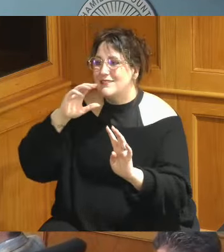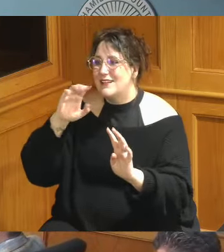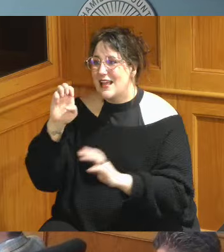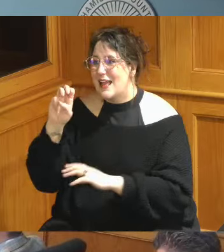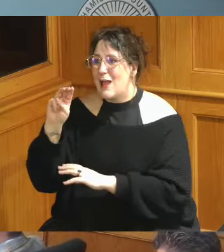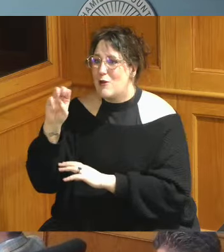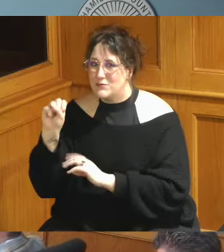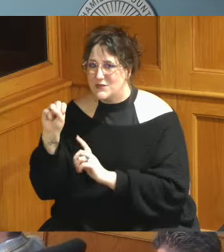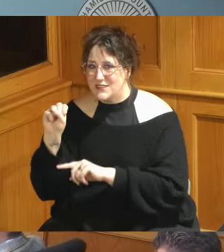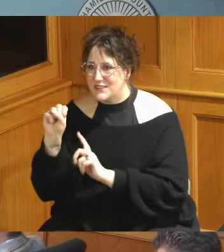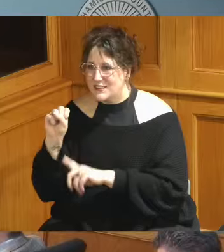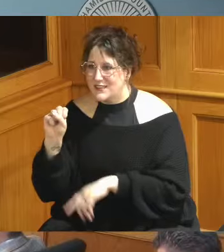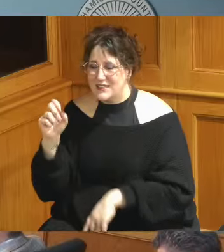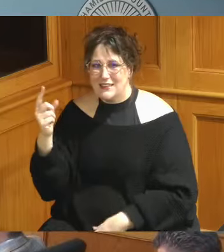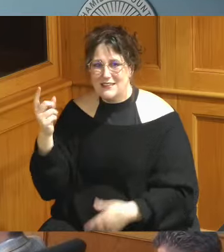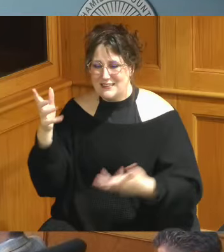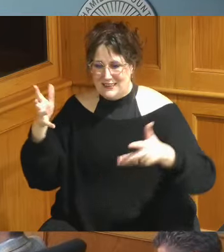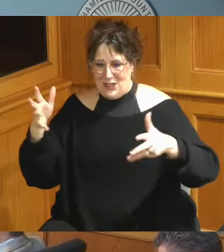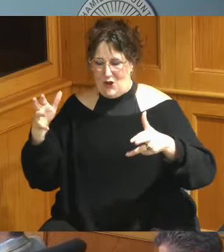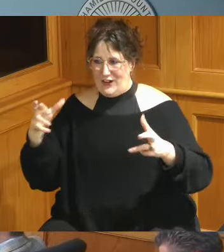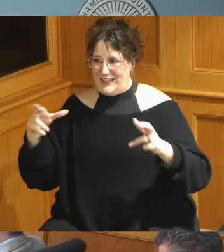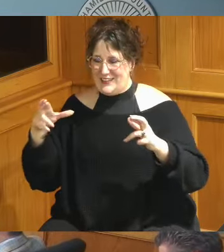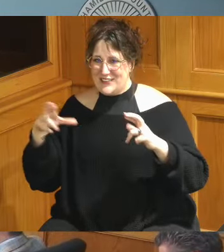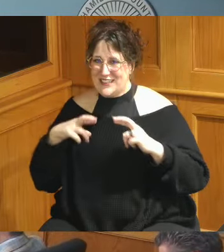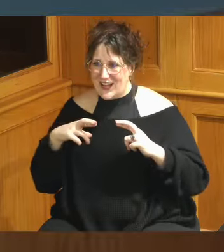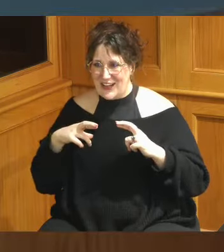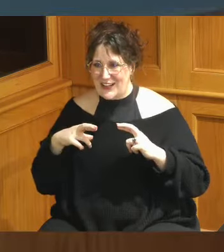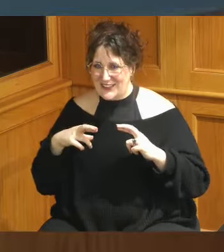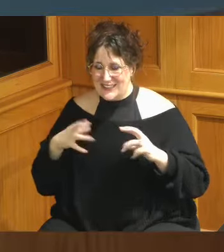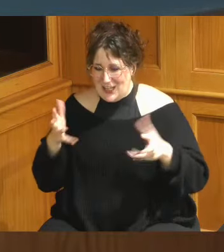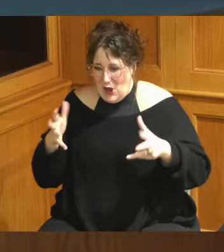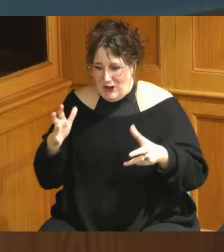because he's already retired. Look at him. All right. He's in civilian clothes. I'm like, "Oh,